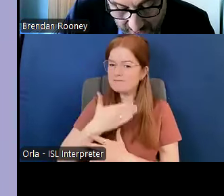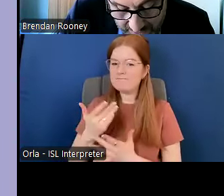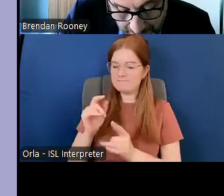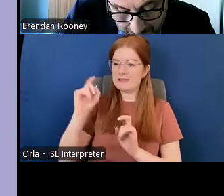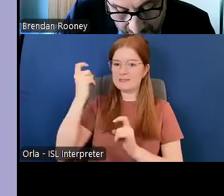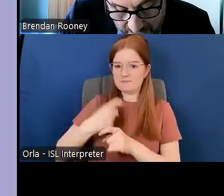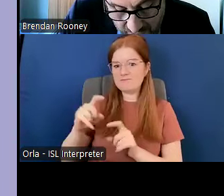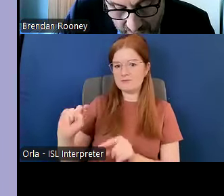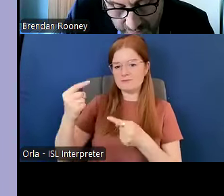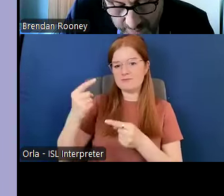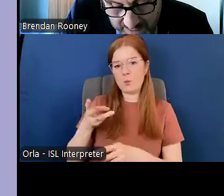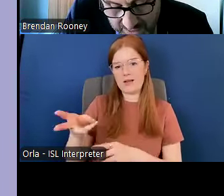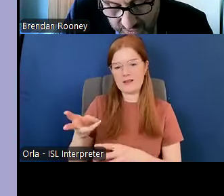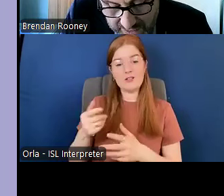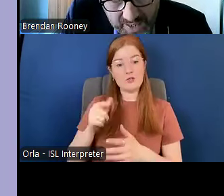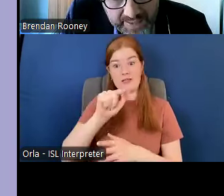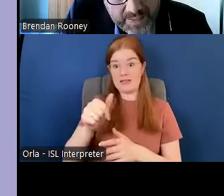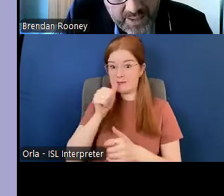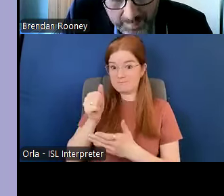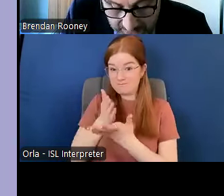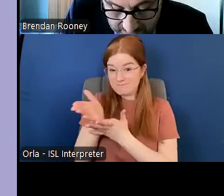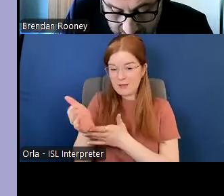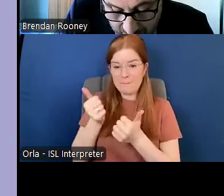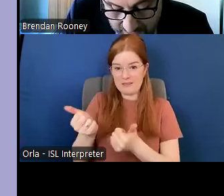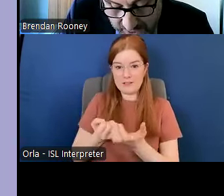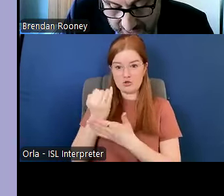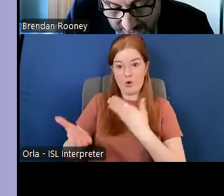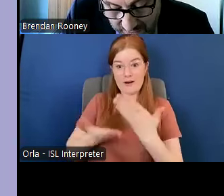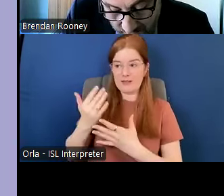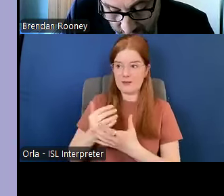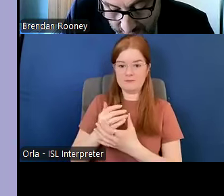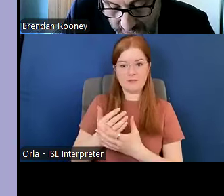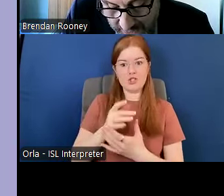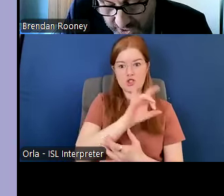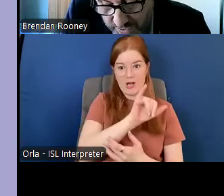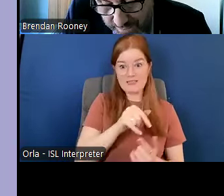way. His uncompromising storytelling appealed to both Jellett and Hone and his use of